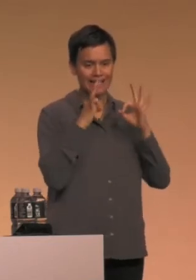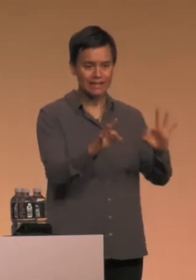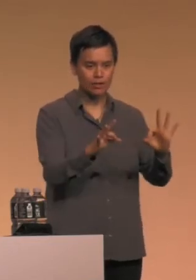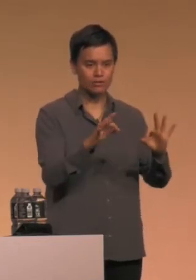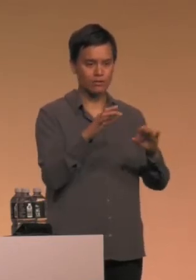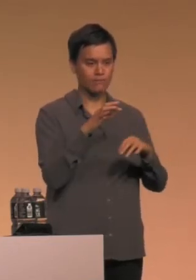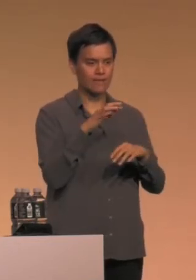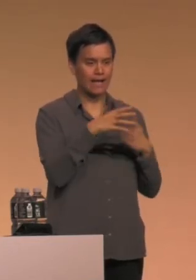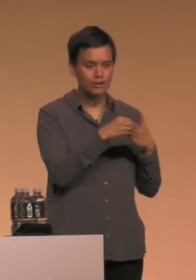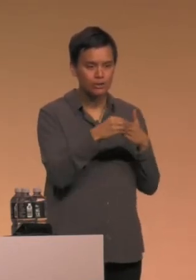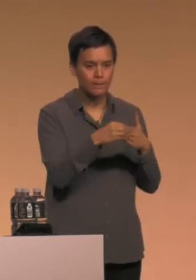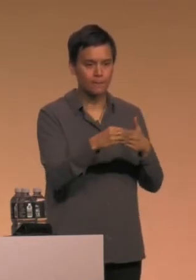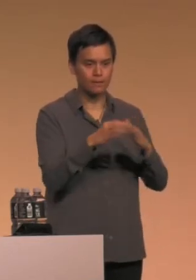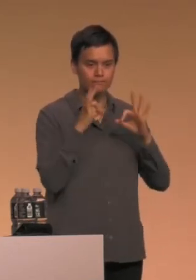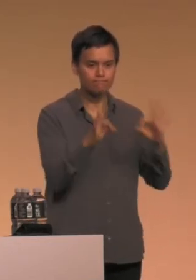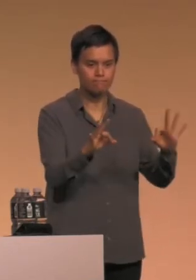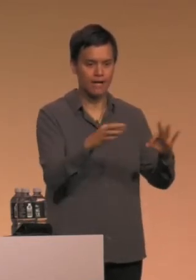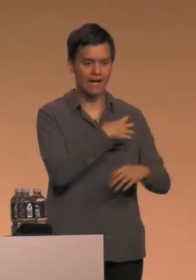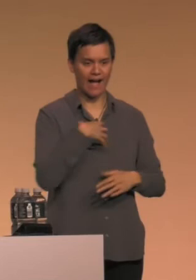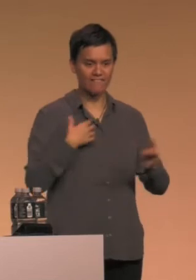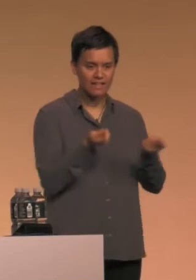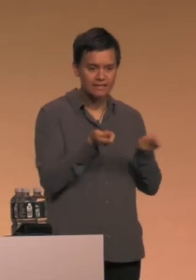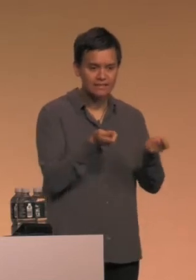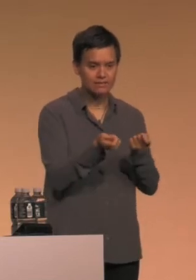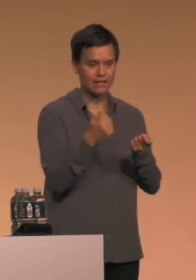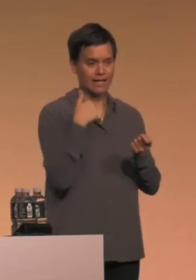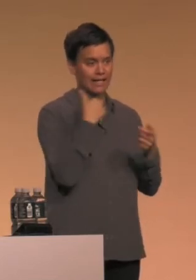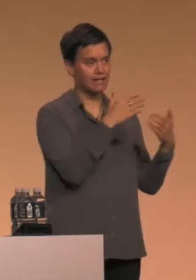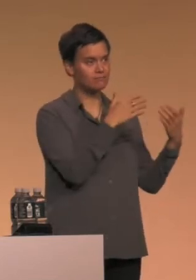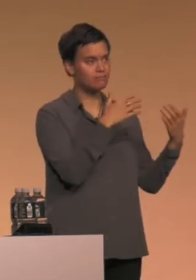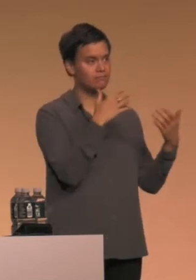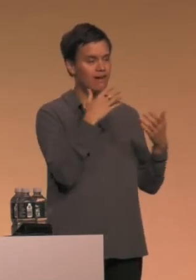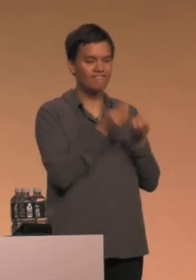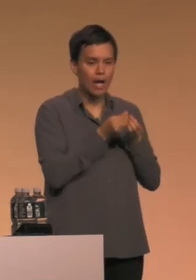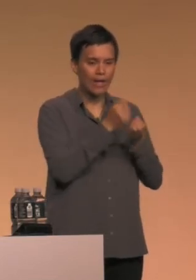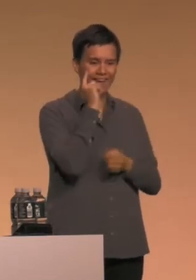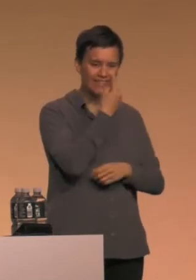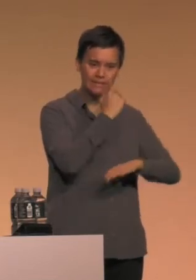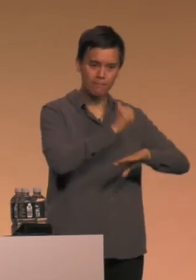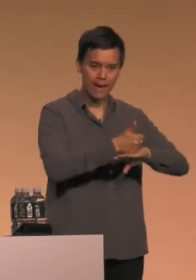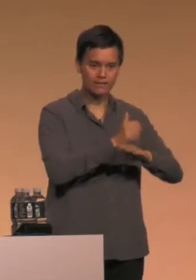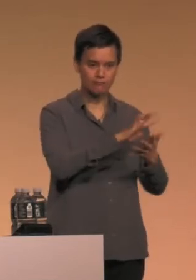engagement in governance and leadership, valuing evidence-based practice with the right number,